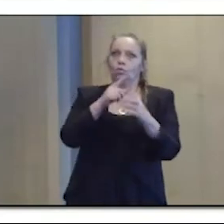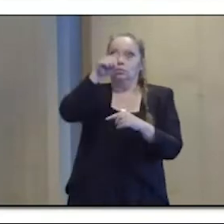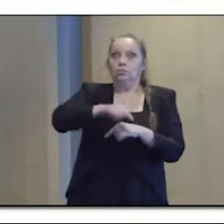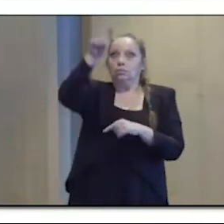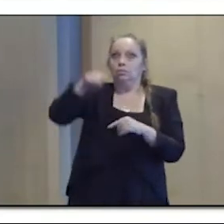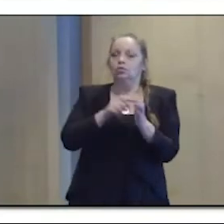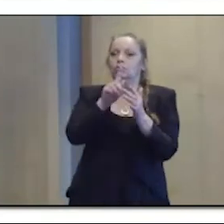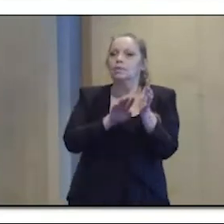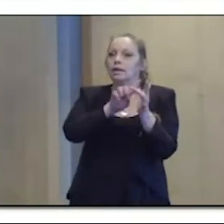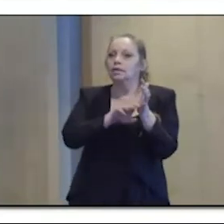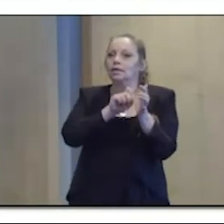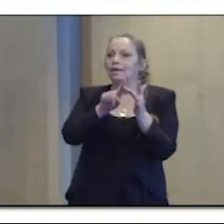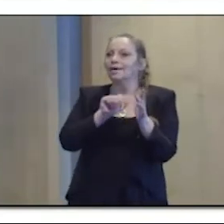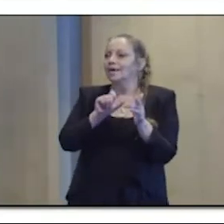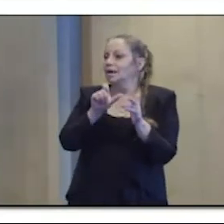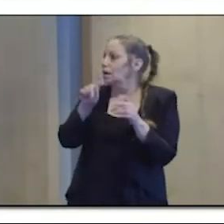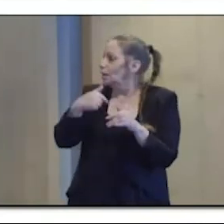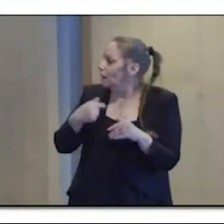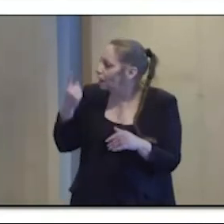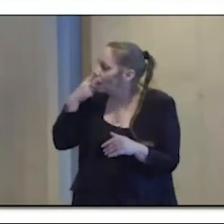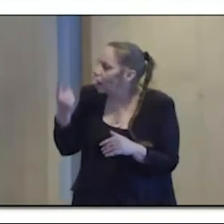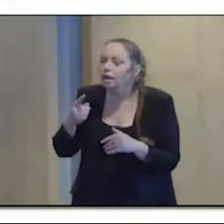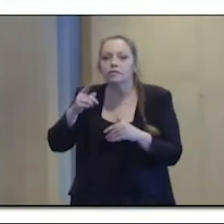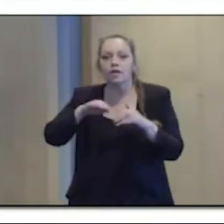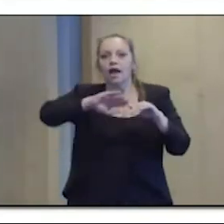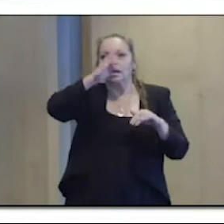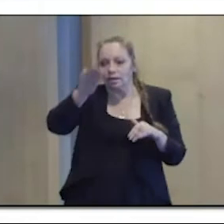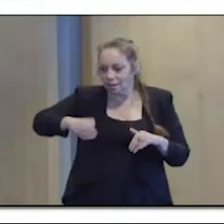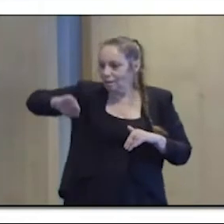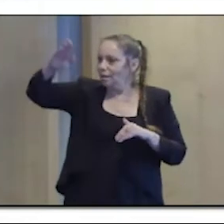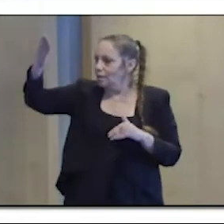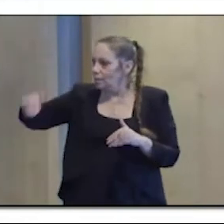If you look, I like to think of it as like hills and valleys so you can see there are big mountains